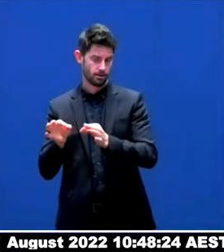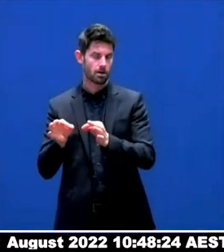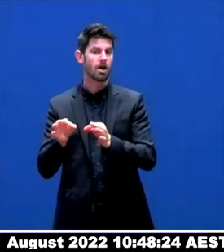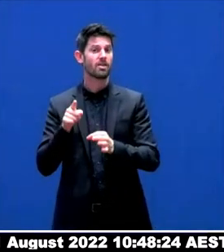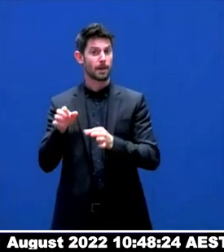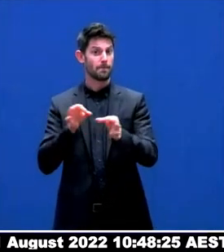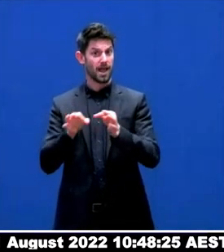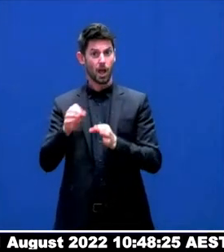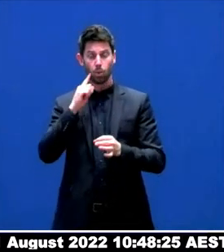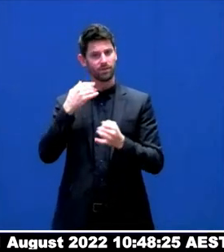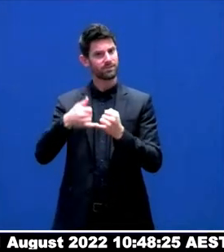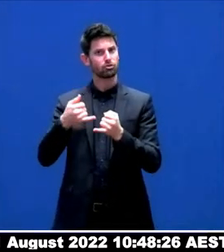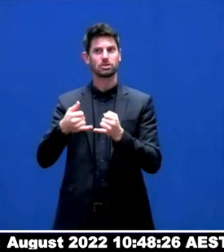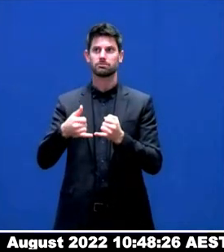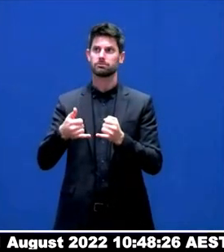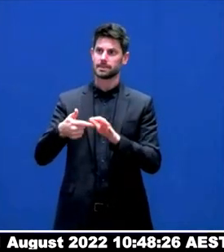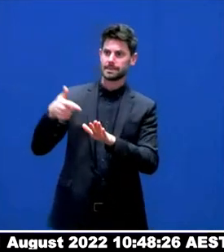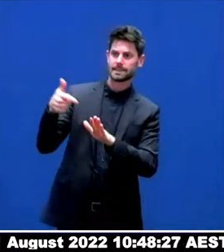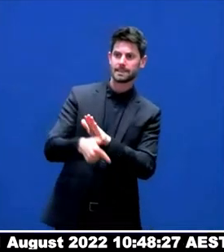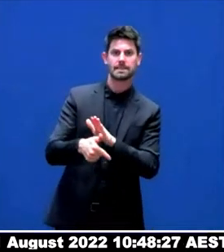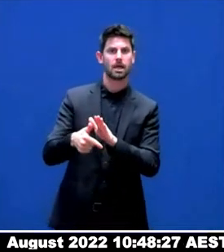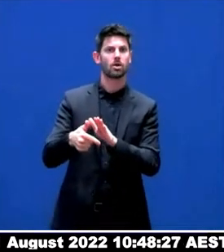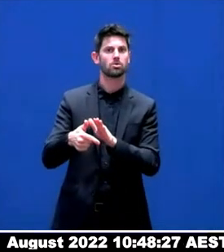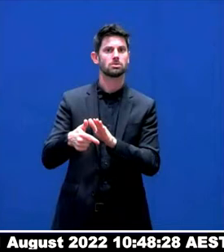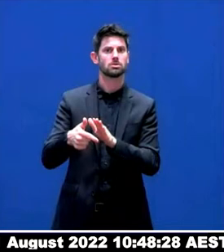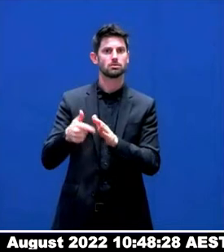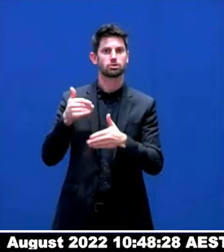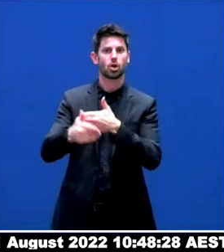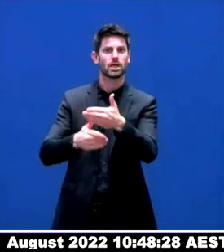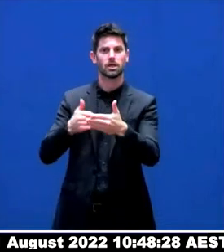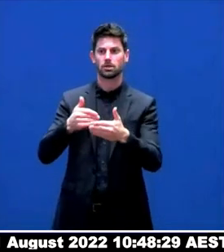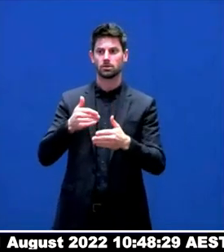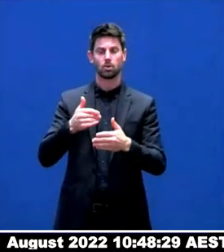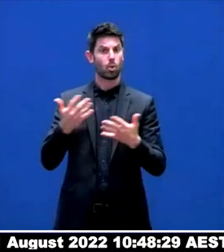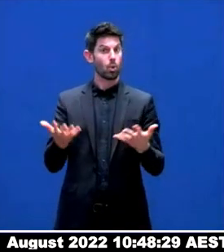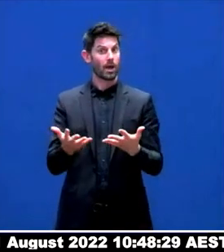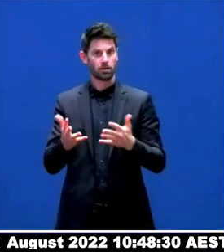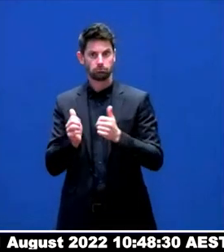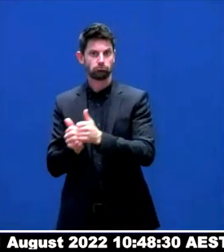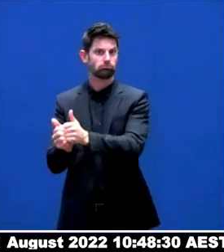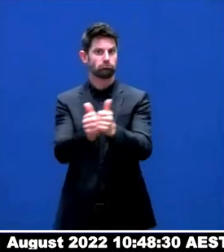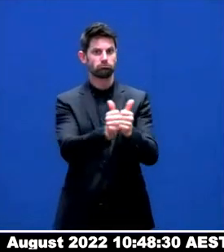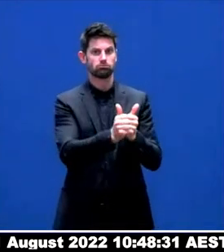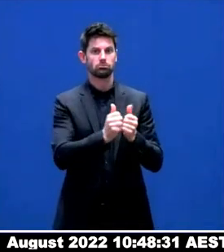say lengthy, but an ongoing process of collaboration with state governments and a